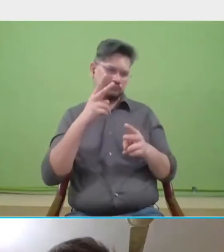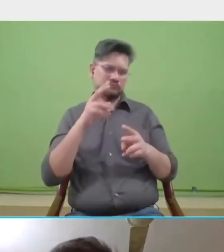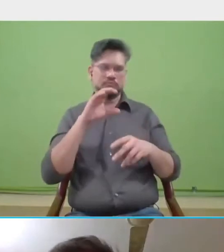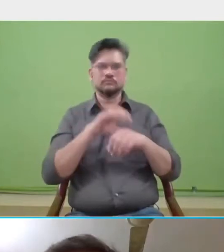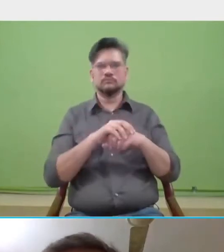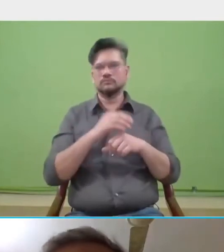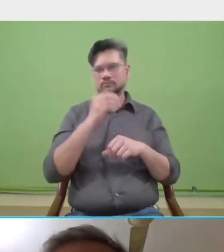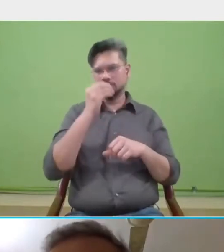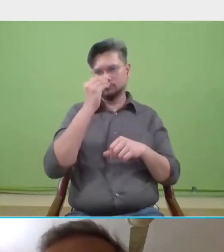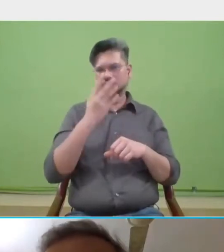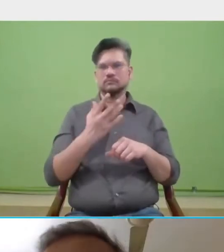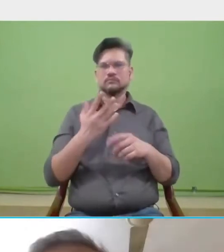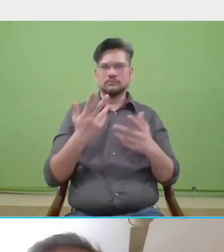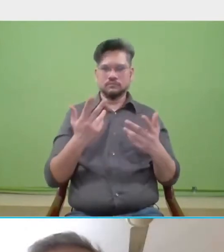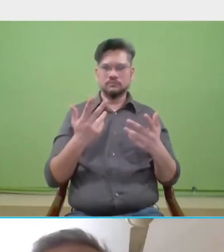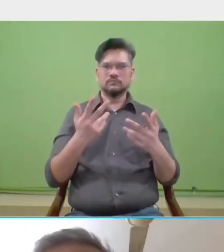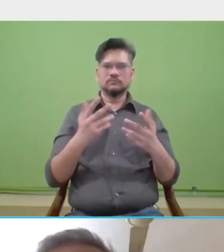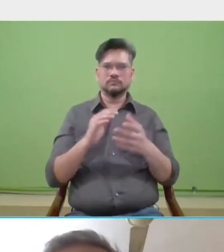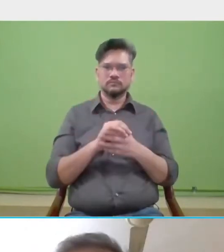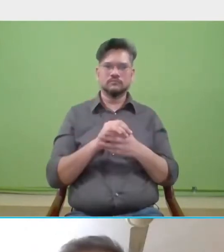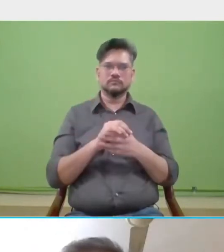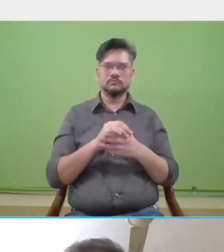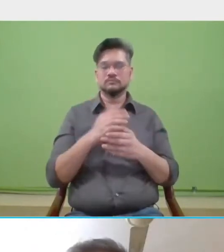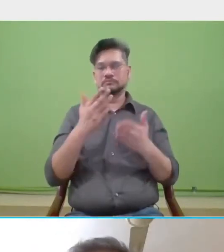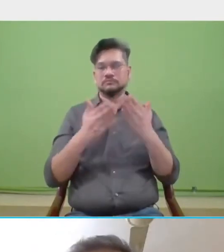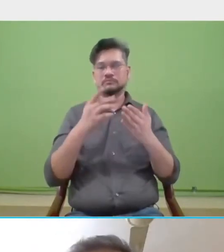you probably have seen some two deaf people sitting at the airport